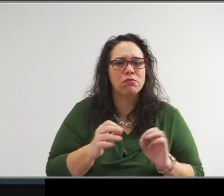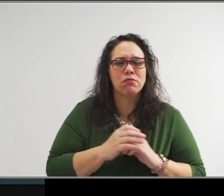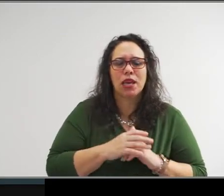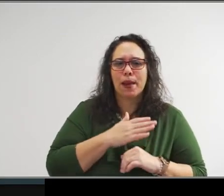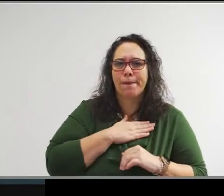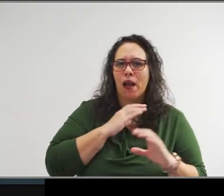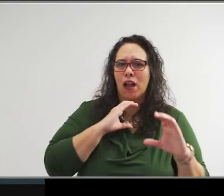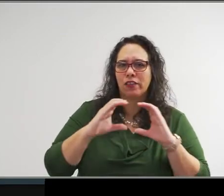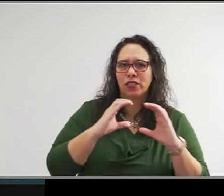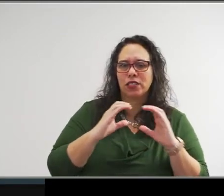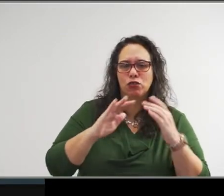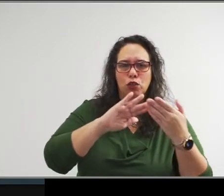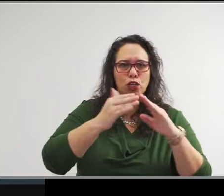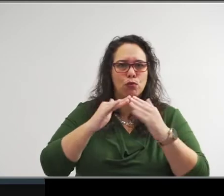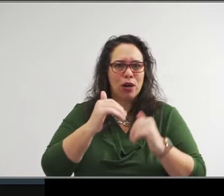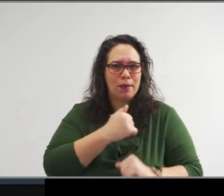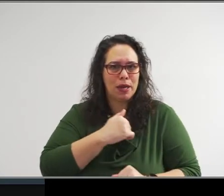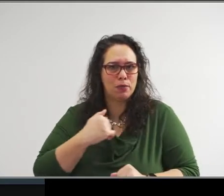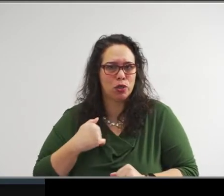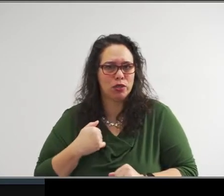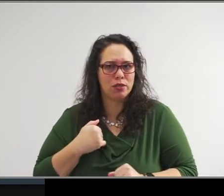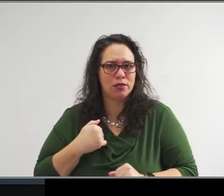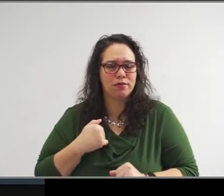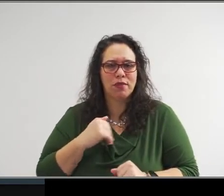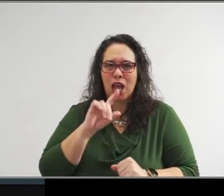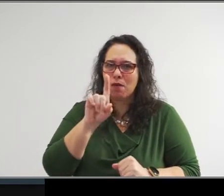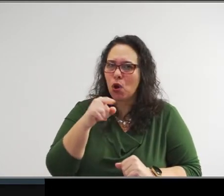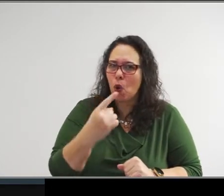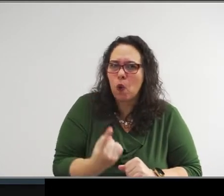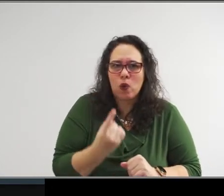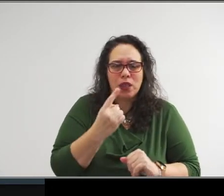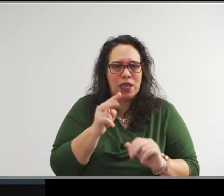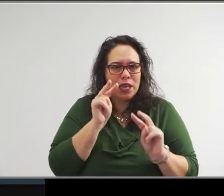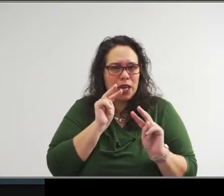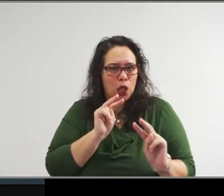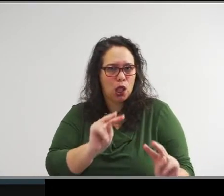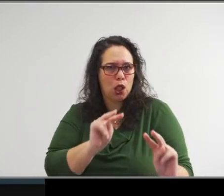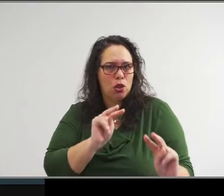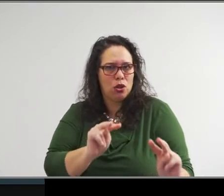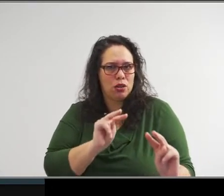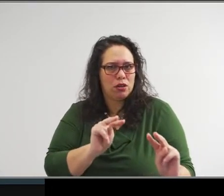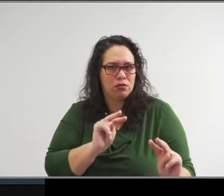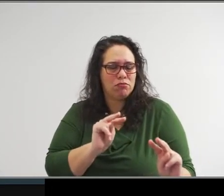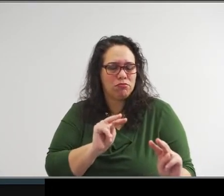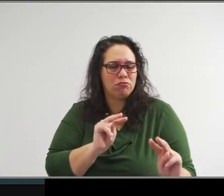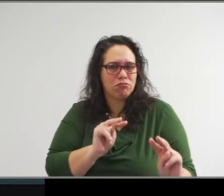with community members that I'm only going to be looking at this from when I talk